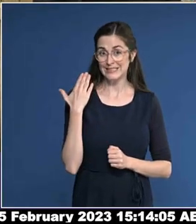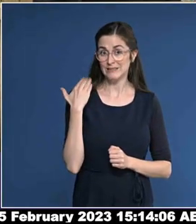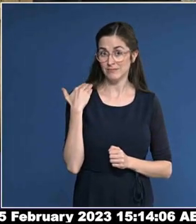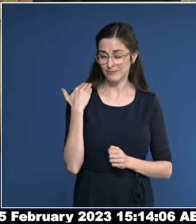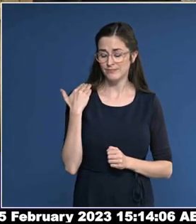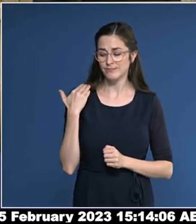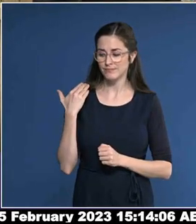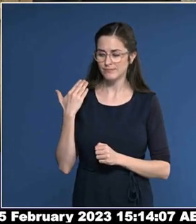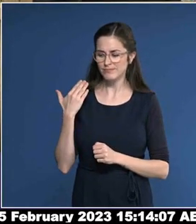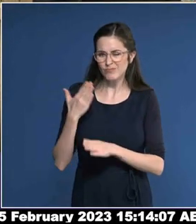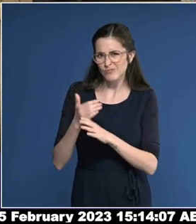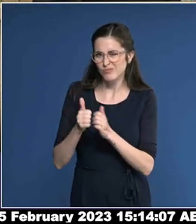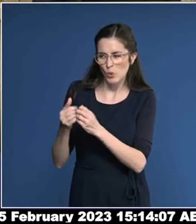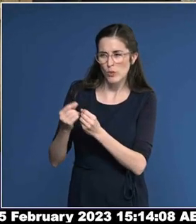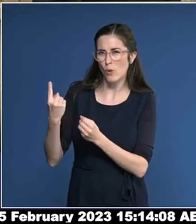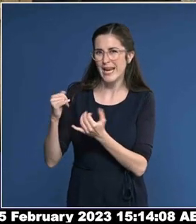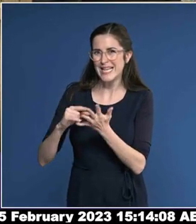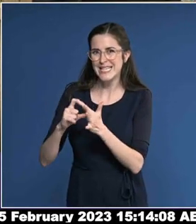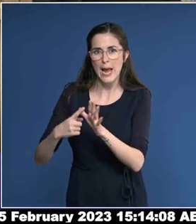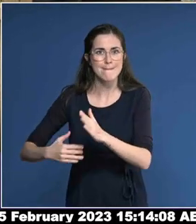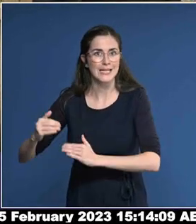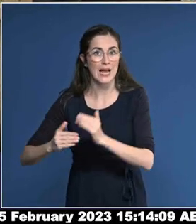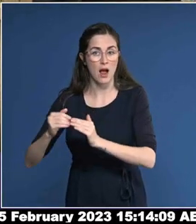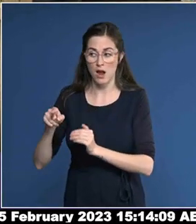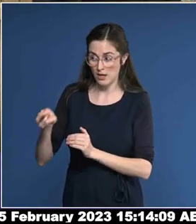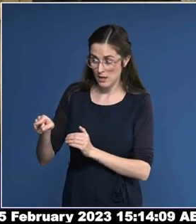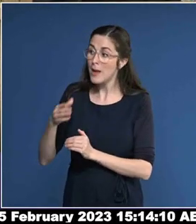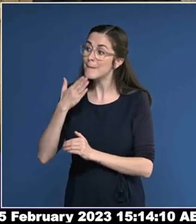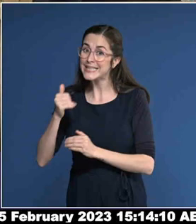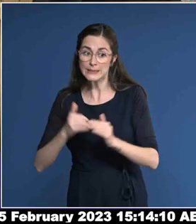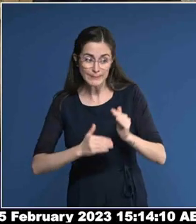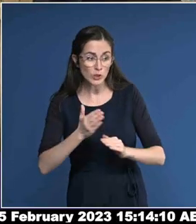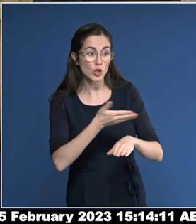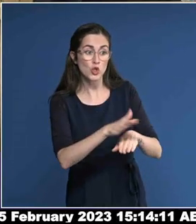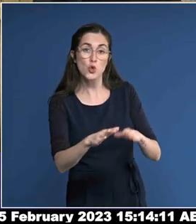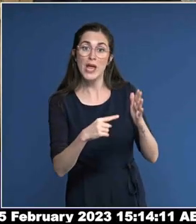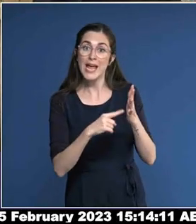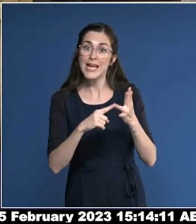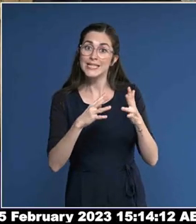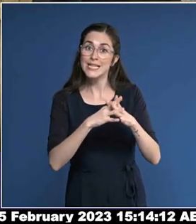an SDA provider to build townhouses so that individuals can live on their own or they can